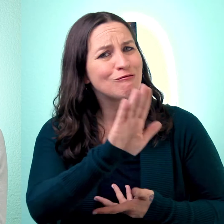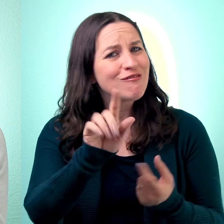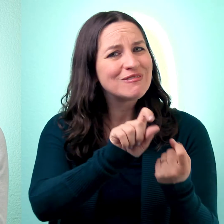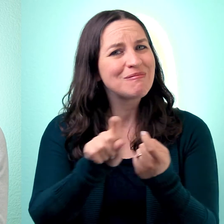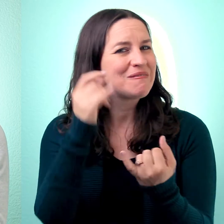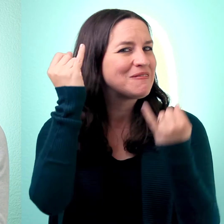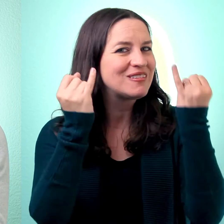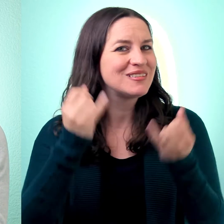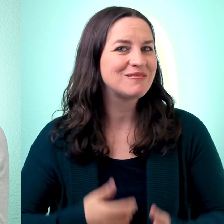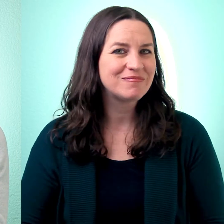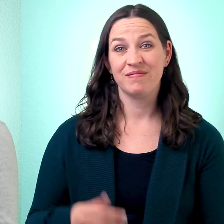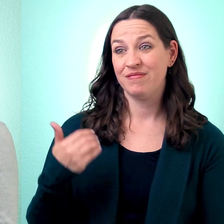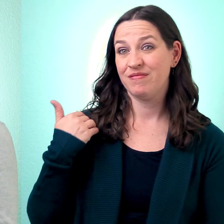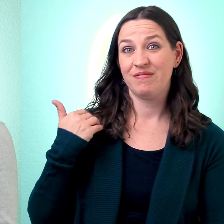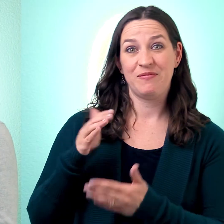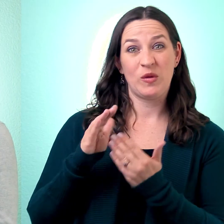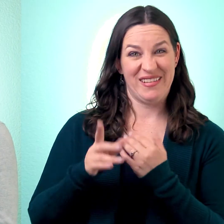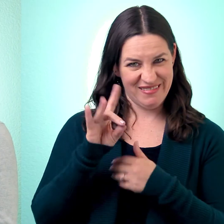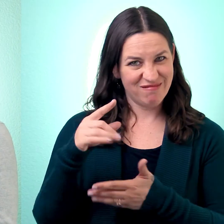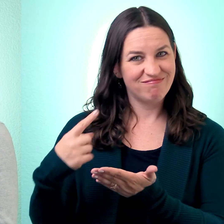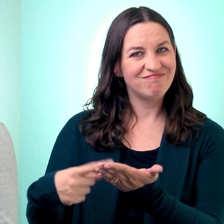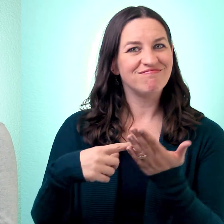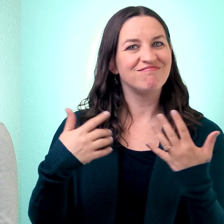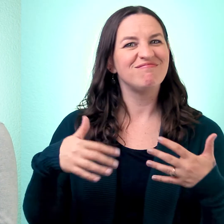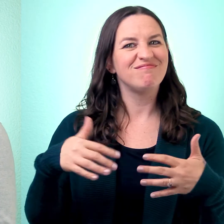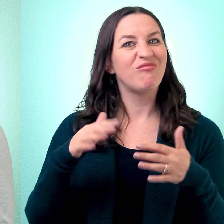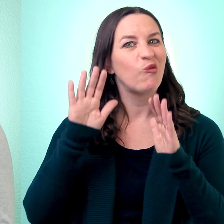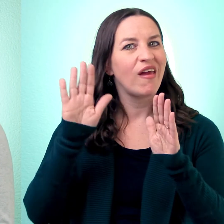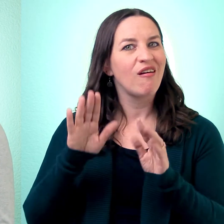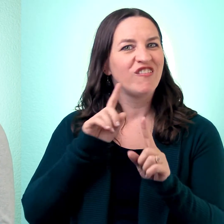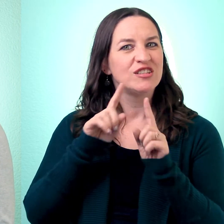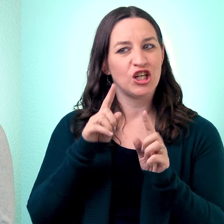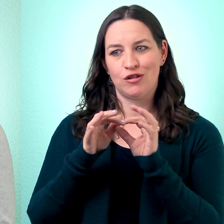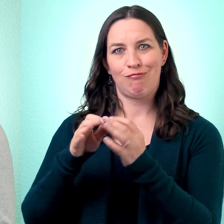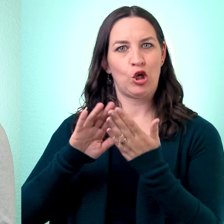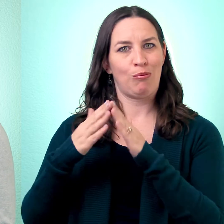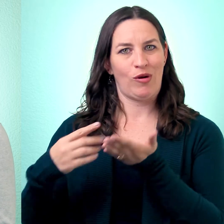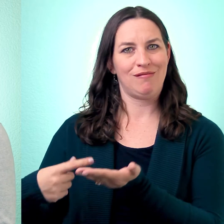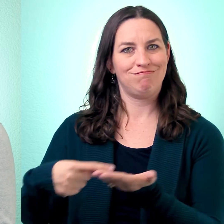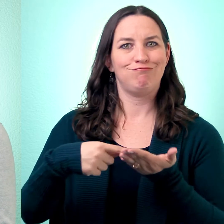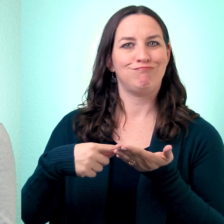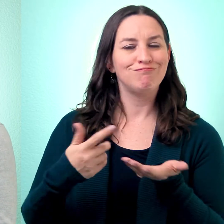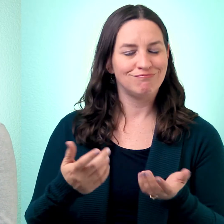We want to know and we want to hear from you. This last weekend, we dove into our community conversations and we talked again